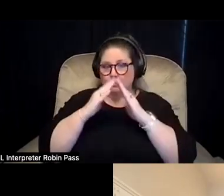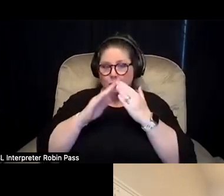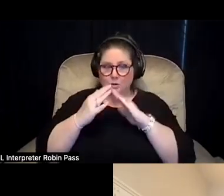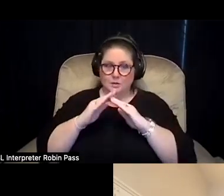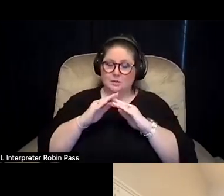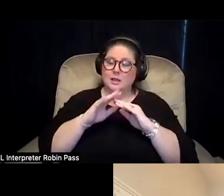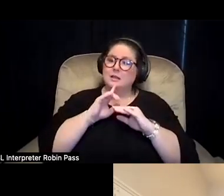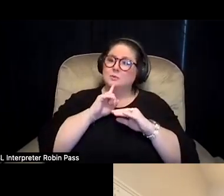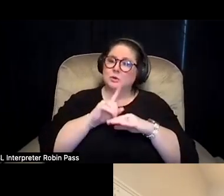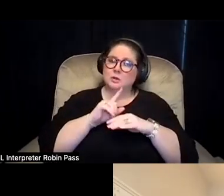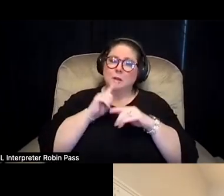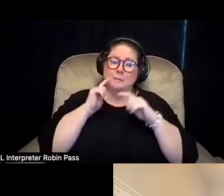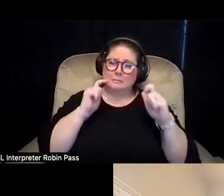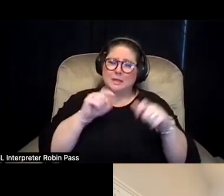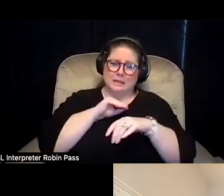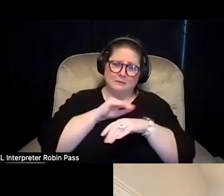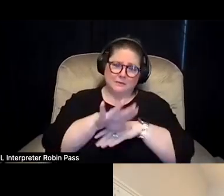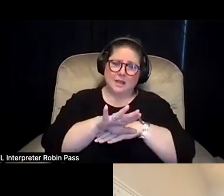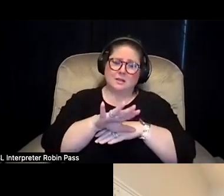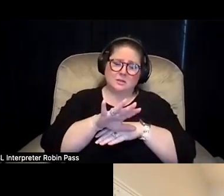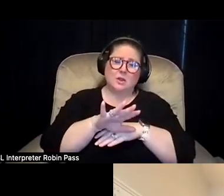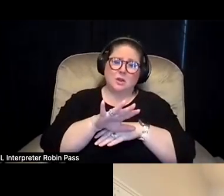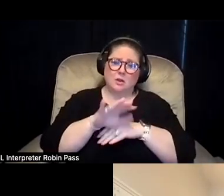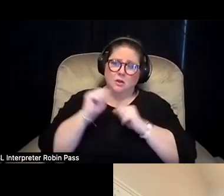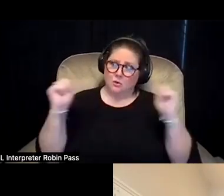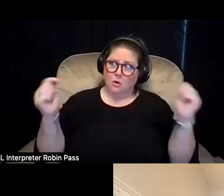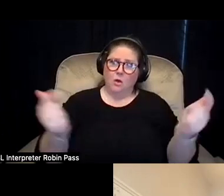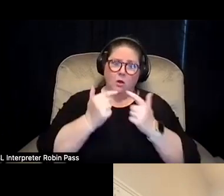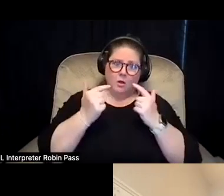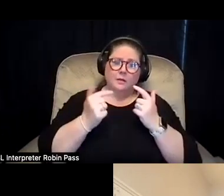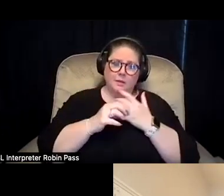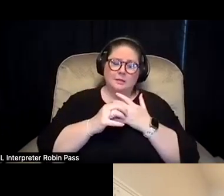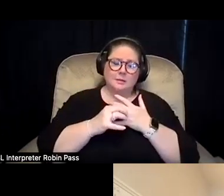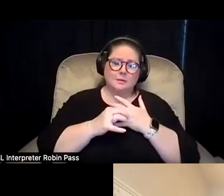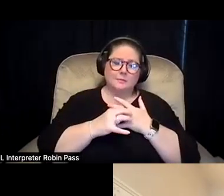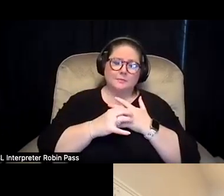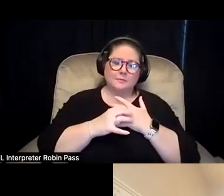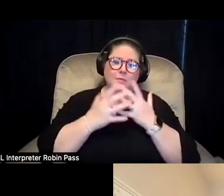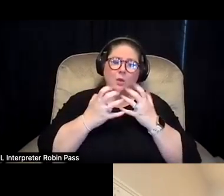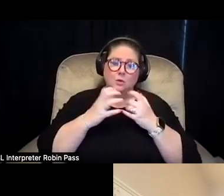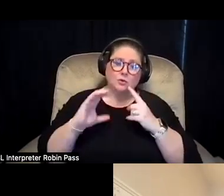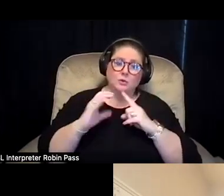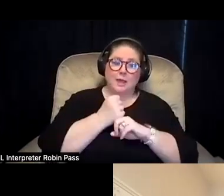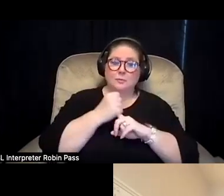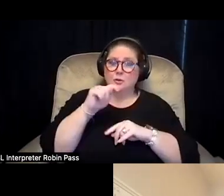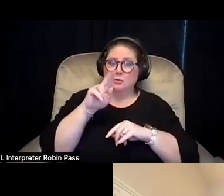effect on all of us right so i wanted to capture in tulsa what people there who live there